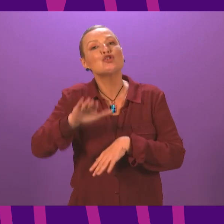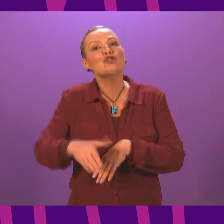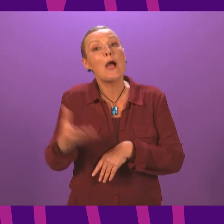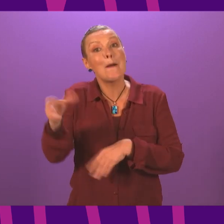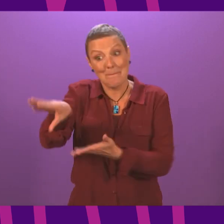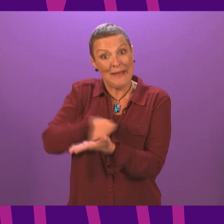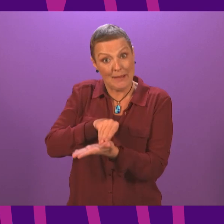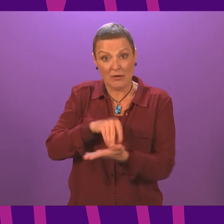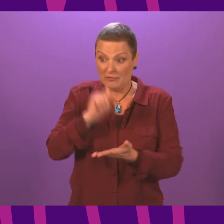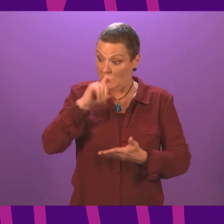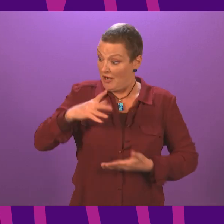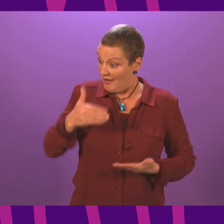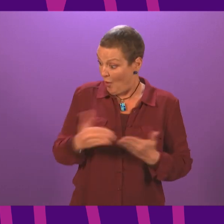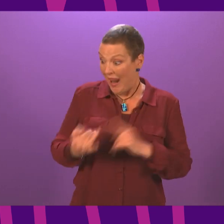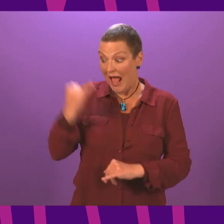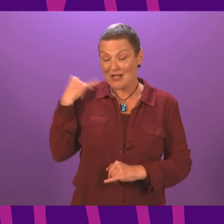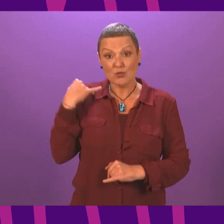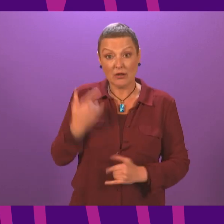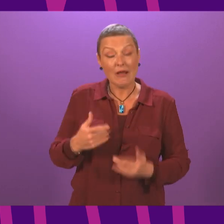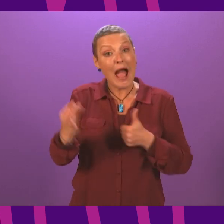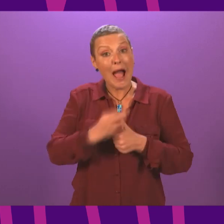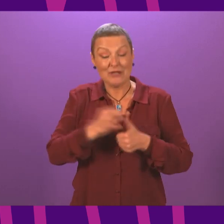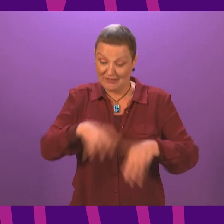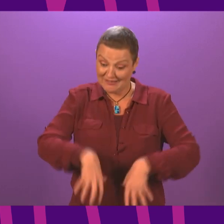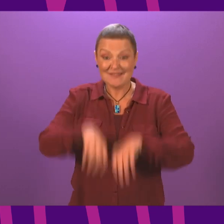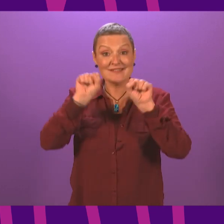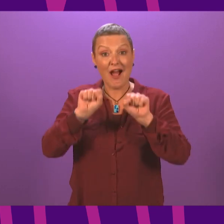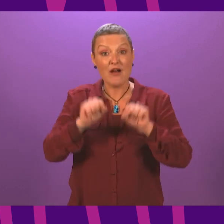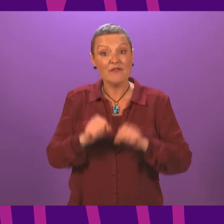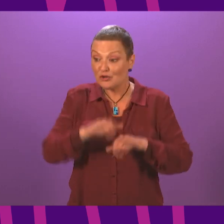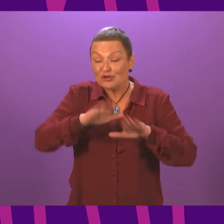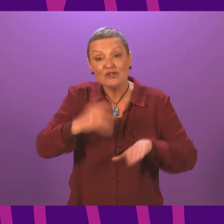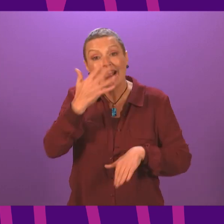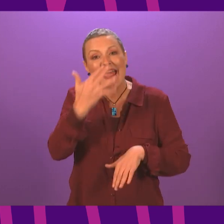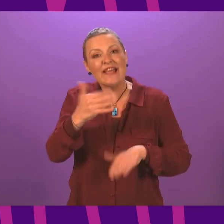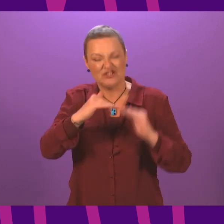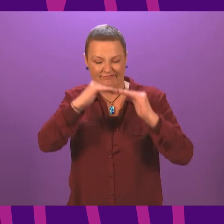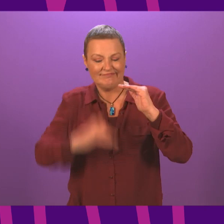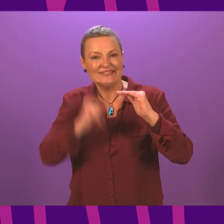applications for children under 6 last week. That payment has never been more needed, and we have